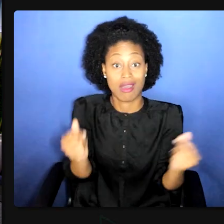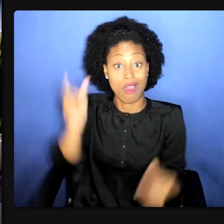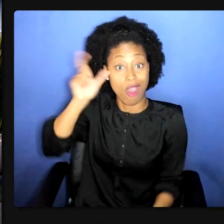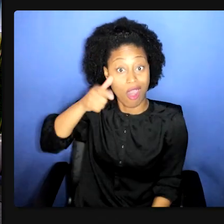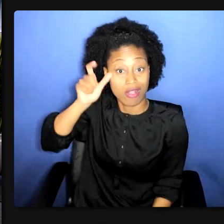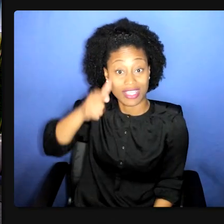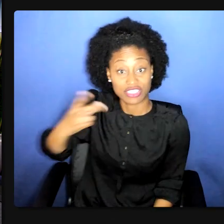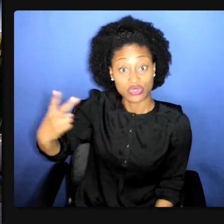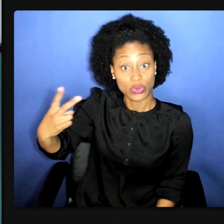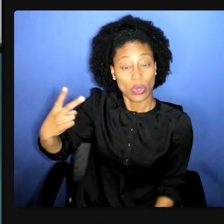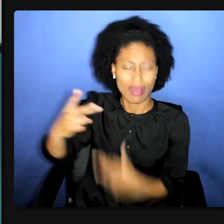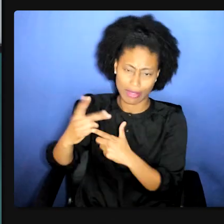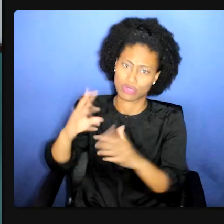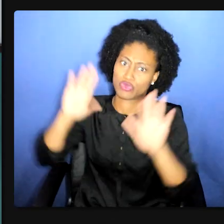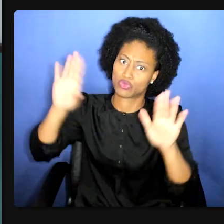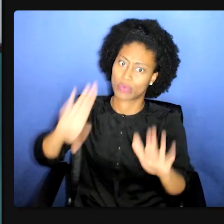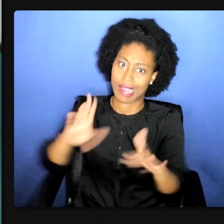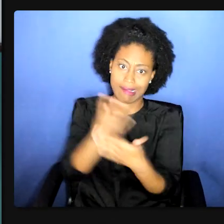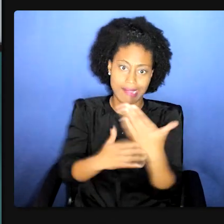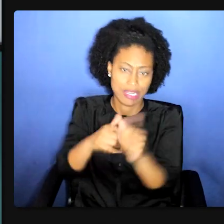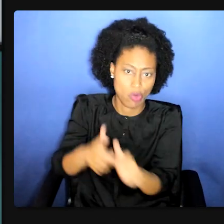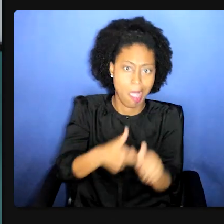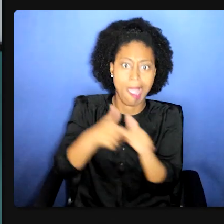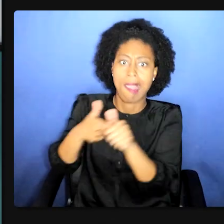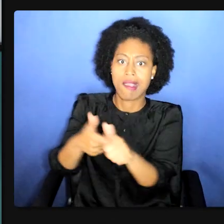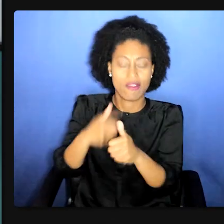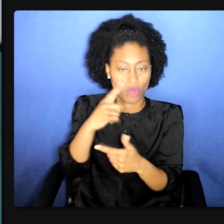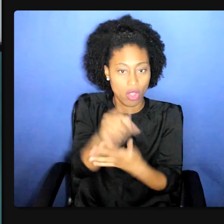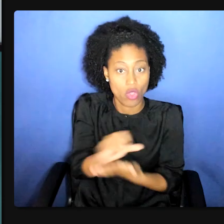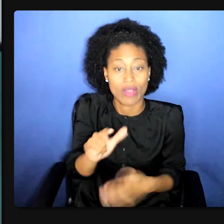a long time across the industry people are looking for really good ways to basically